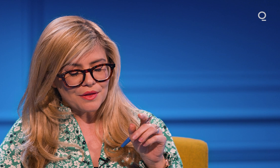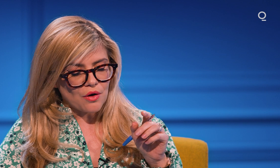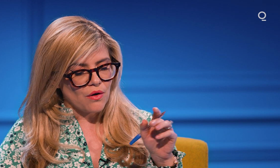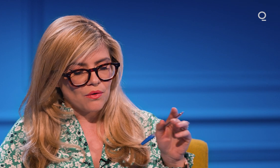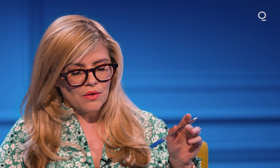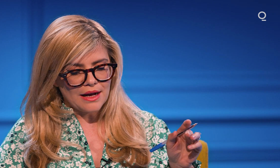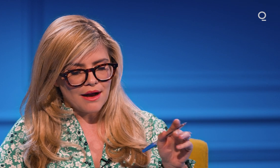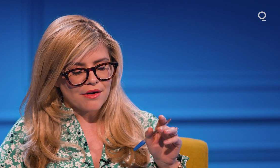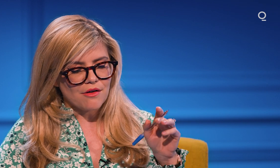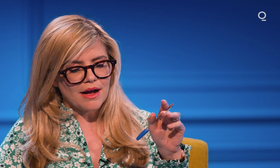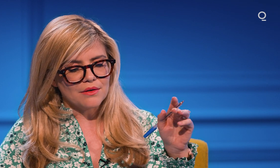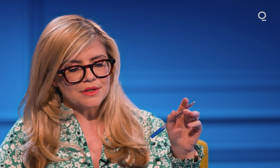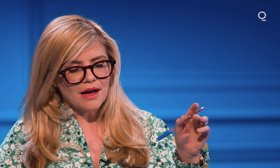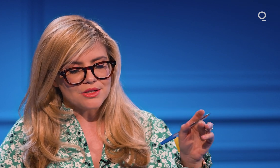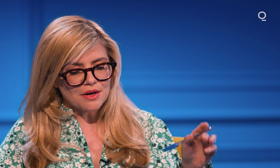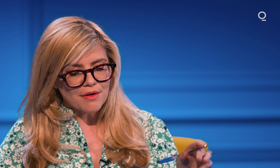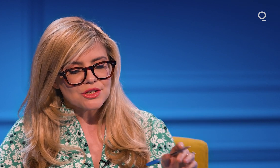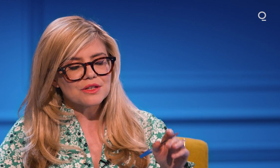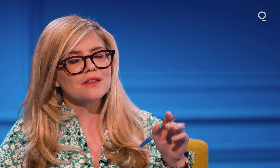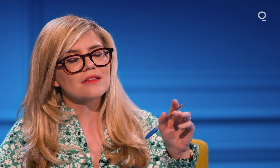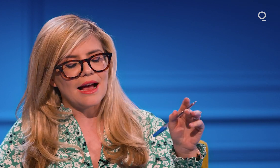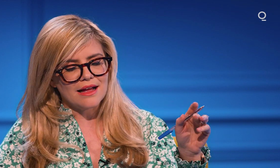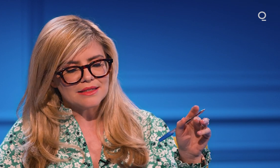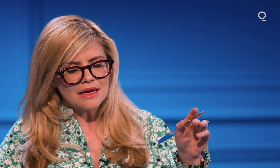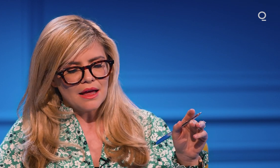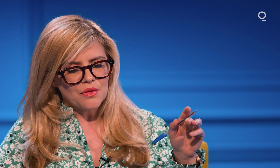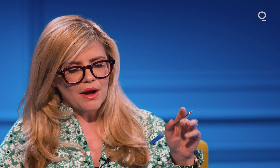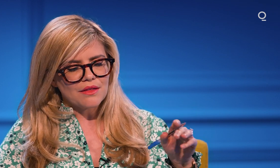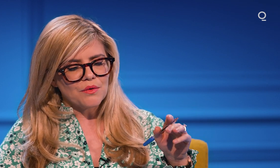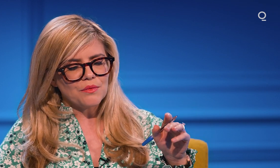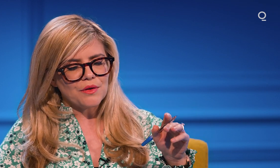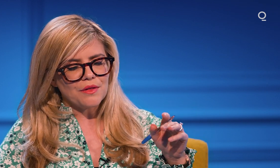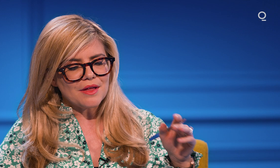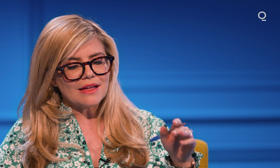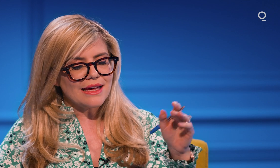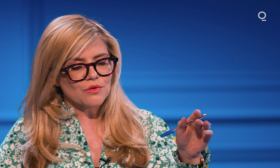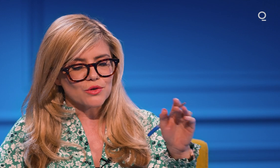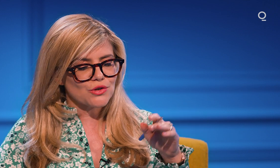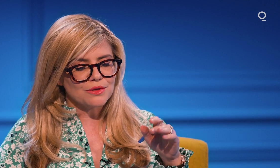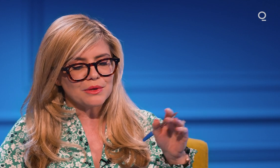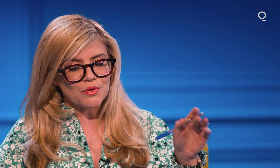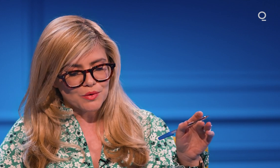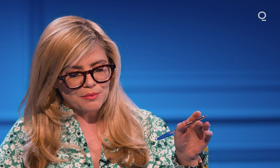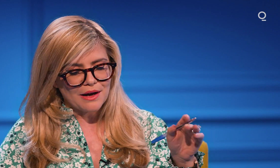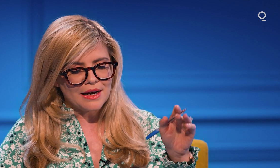this whole area around generations and the way that, that this is, or shouldn't be talked about